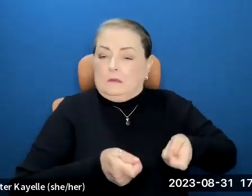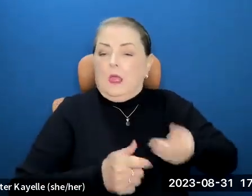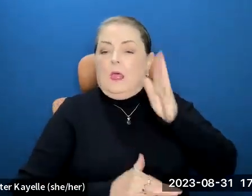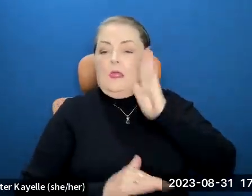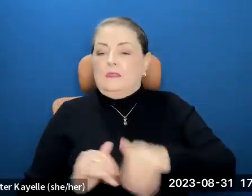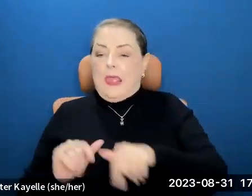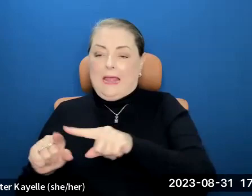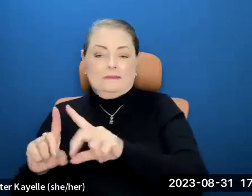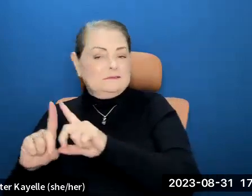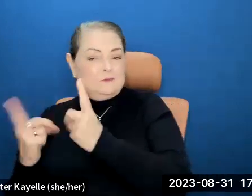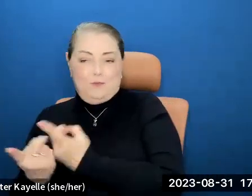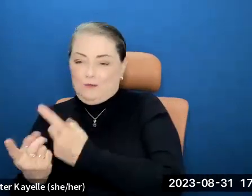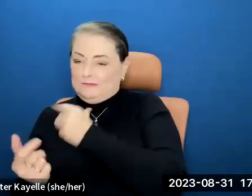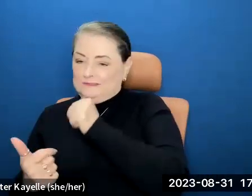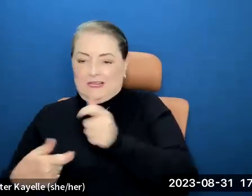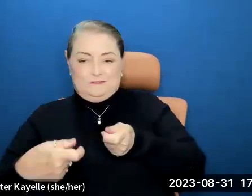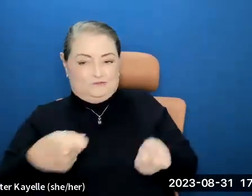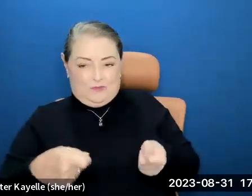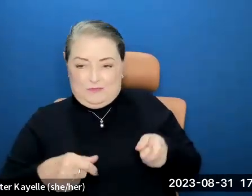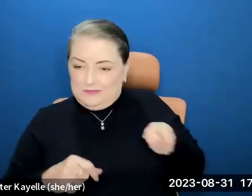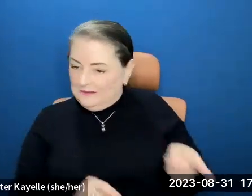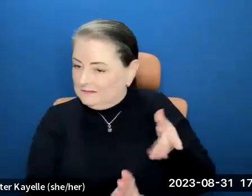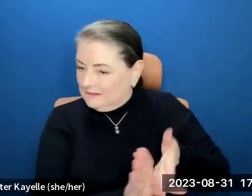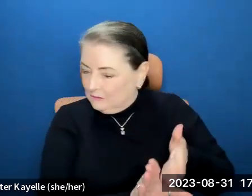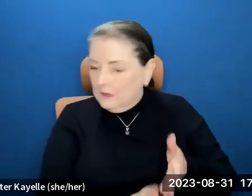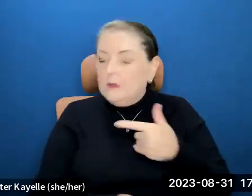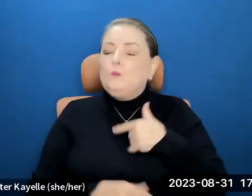we are presenting these draft recommendations to gather your feedback and we will share